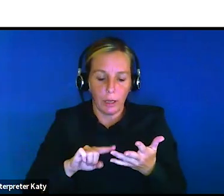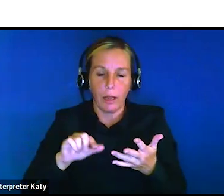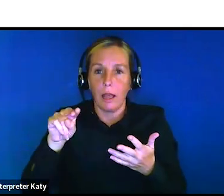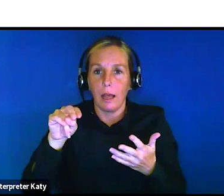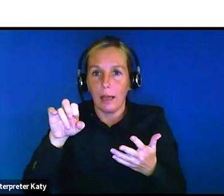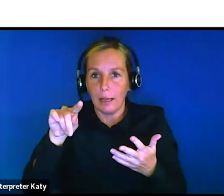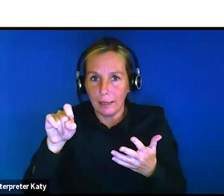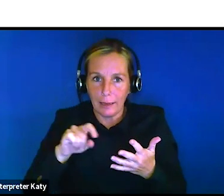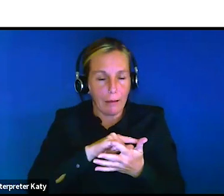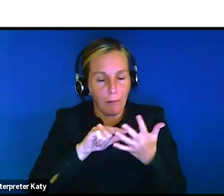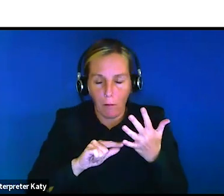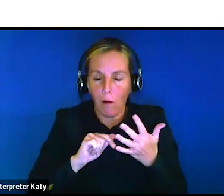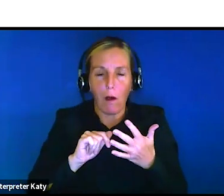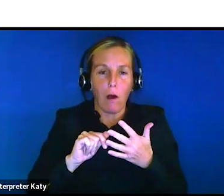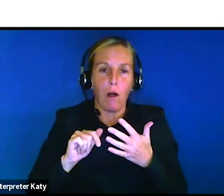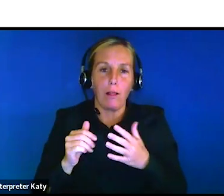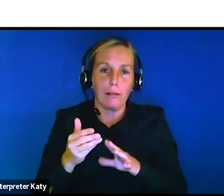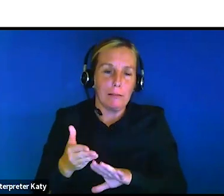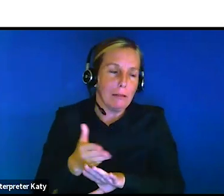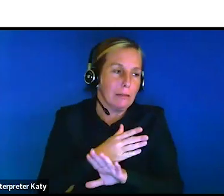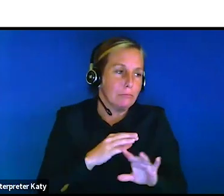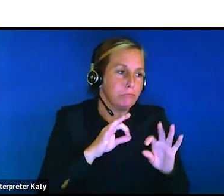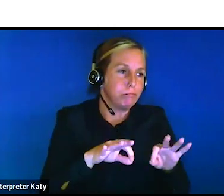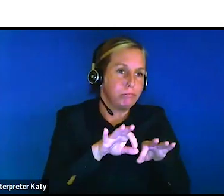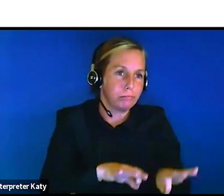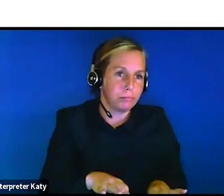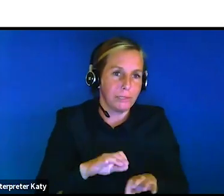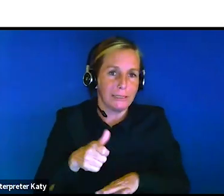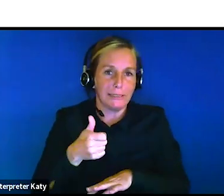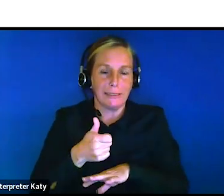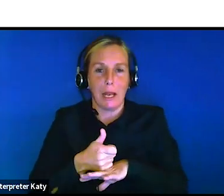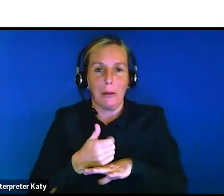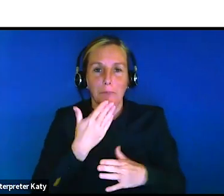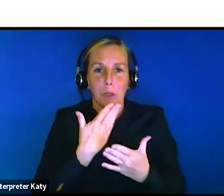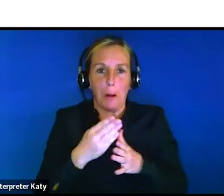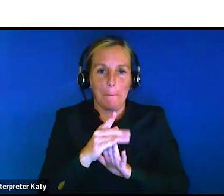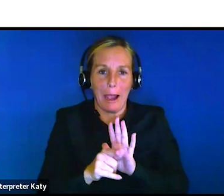why these things are important and why we want to offer this. So